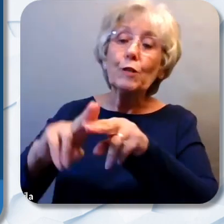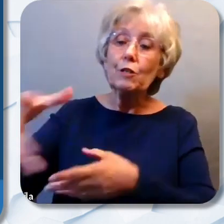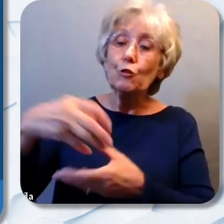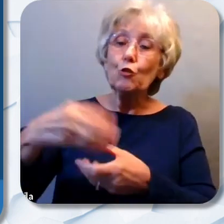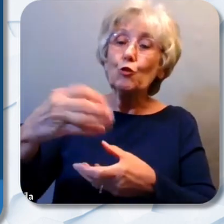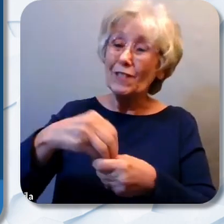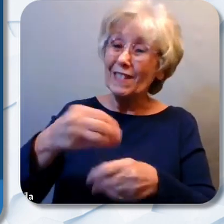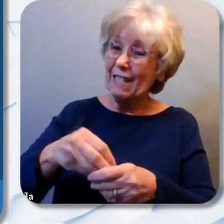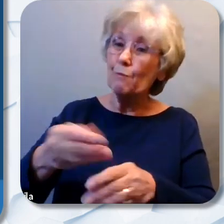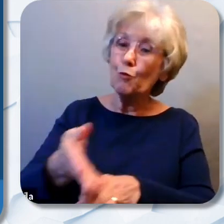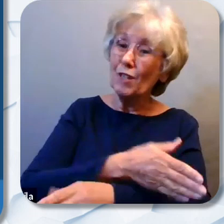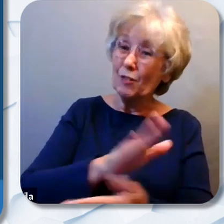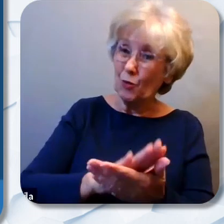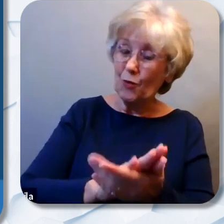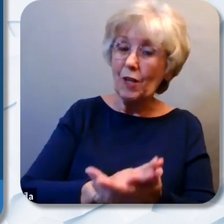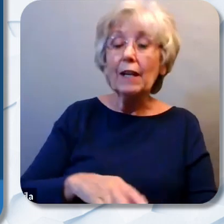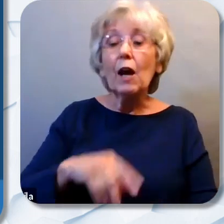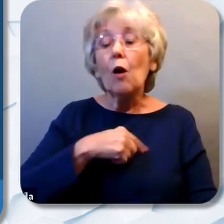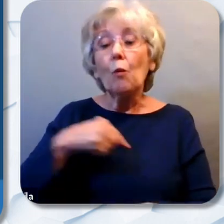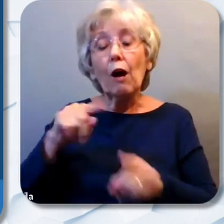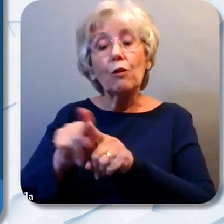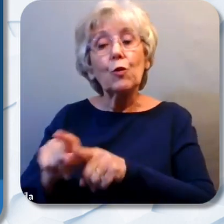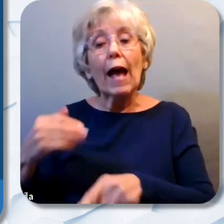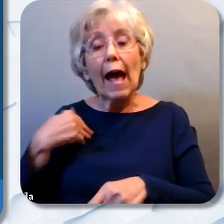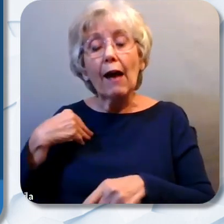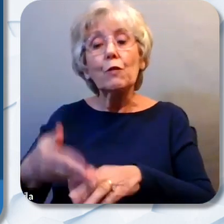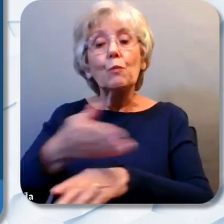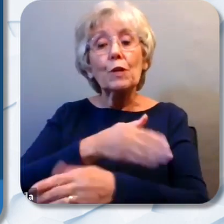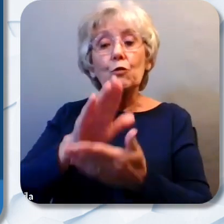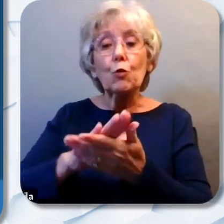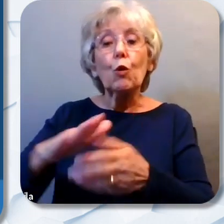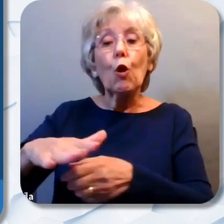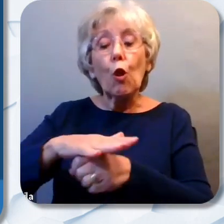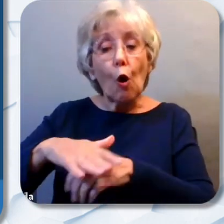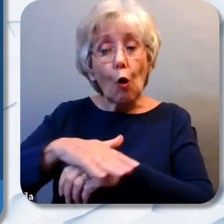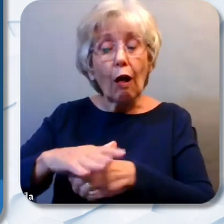Through set, we also have the preschool local assistance grant which provides funding for